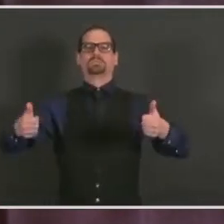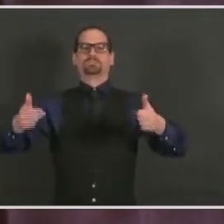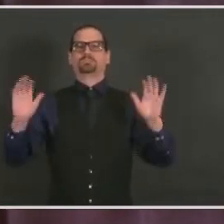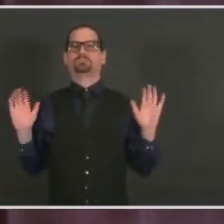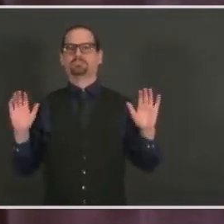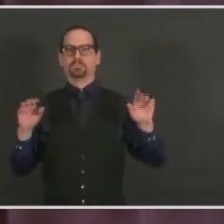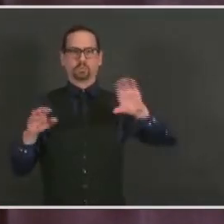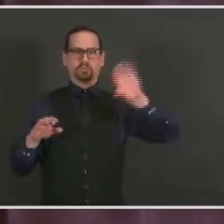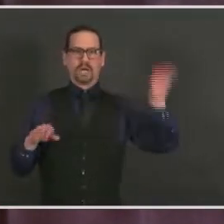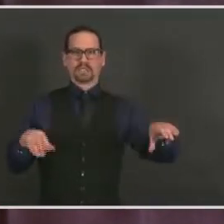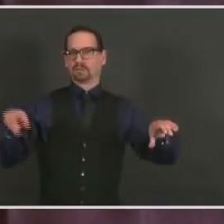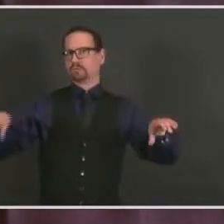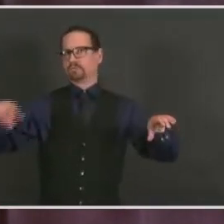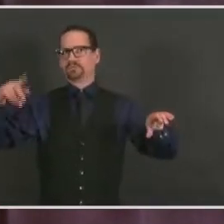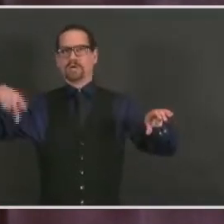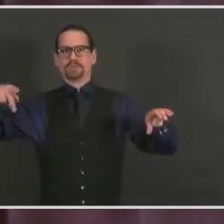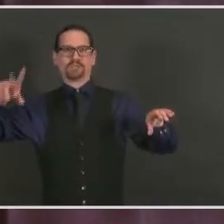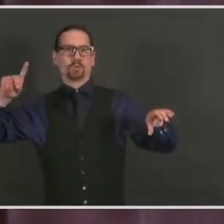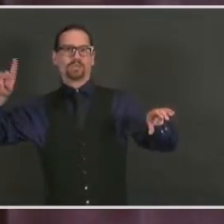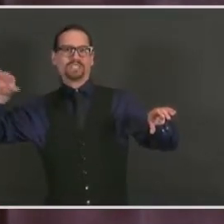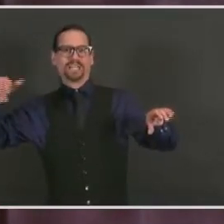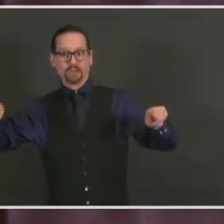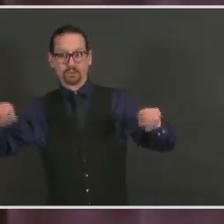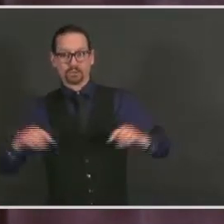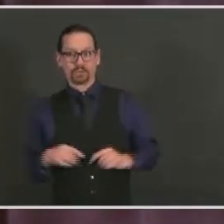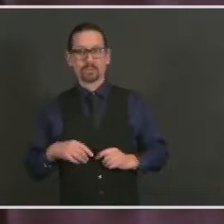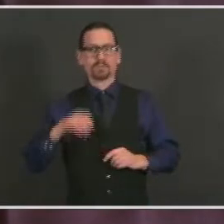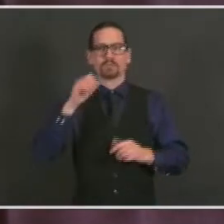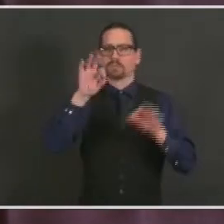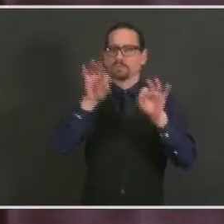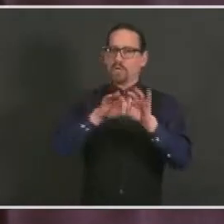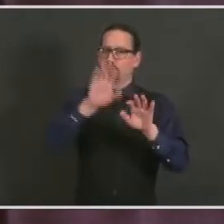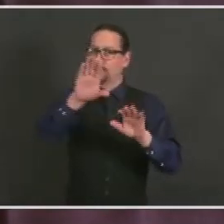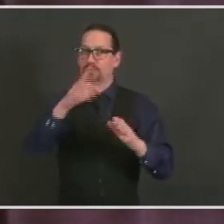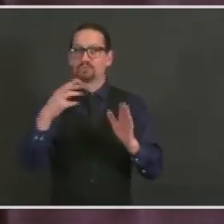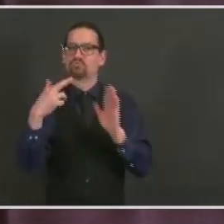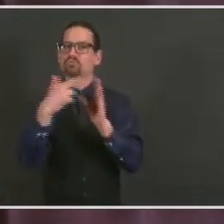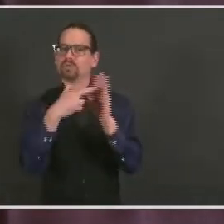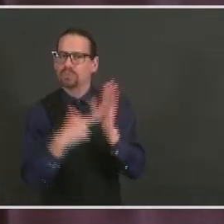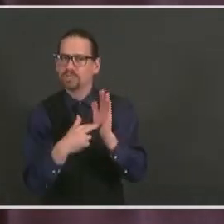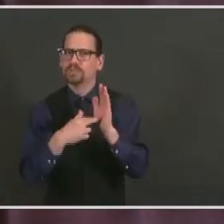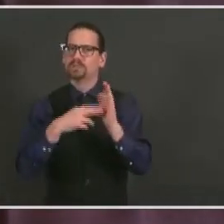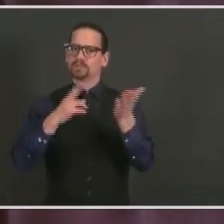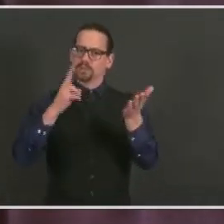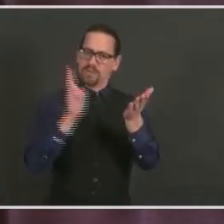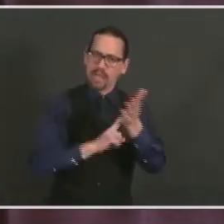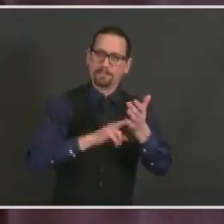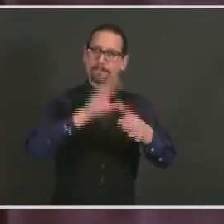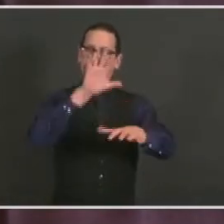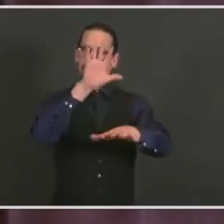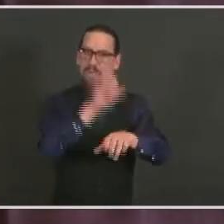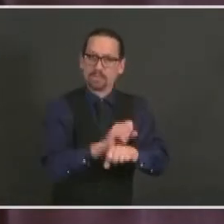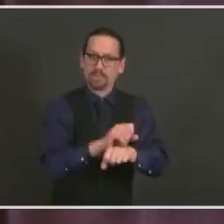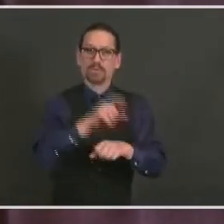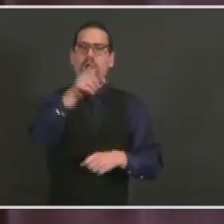VOLUME OF VACCINATING LIKE THE CITY AND TOWN CLINICS. YOU NEED TO REGISTER FOR THE STATE RUN SITE. YOU CAN NOT WALK IN